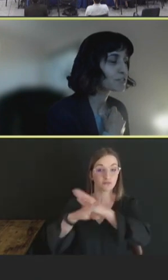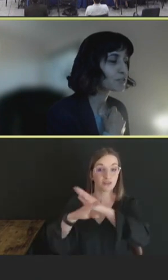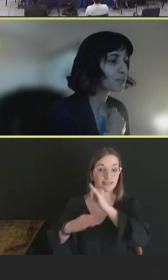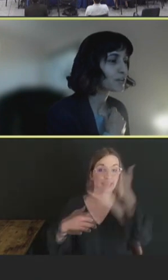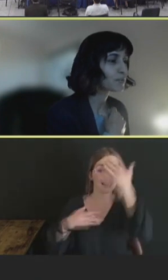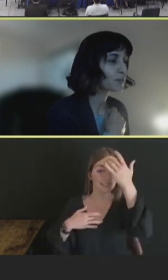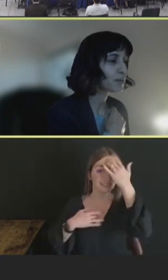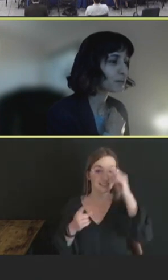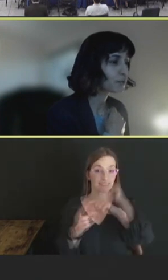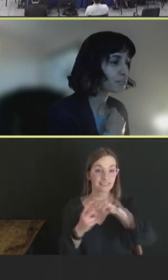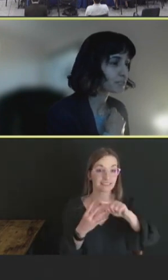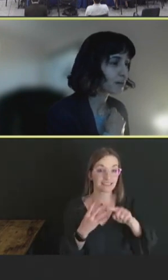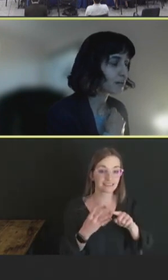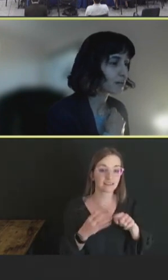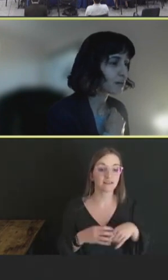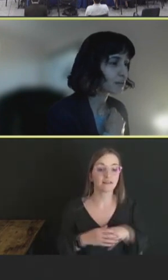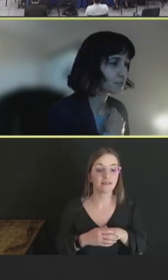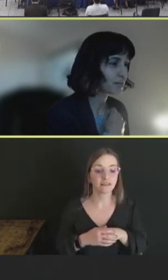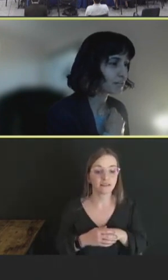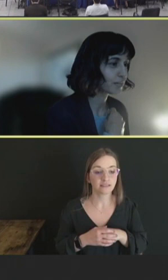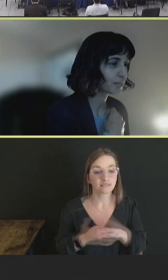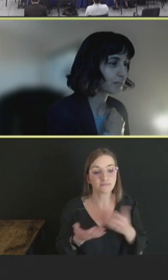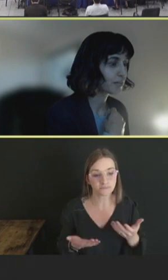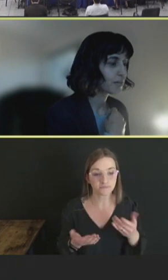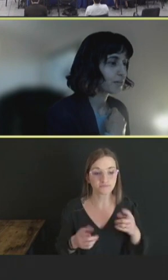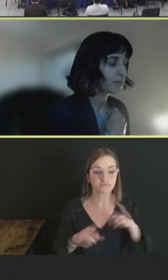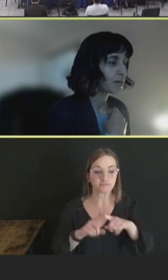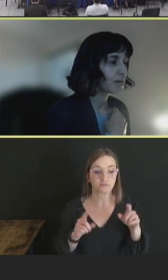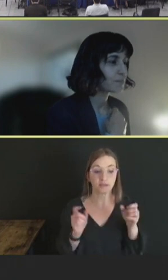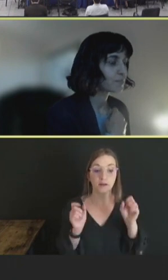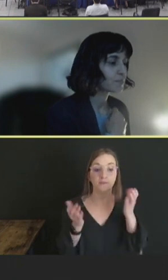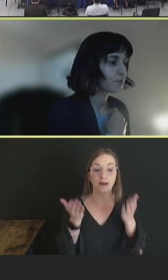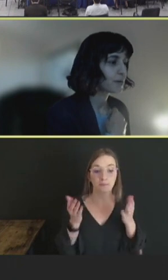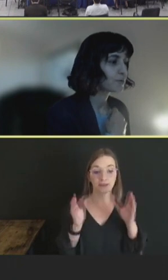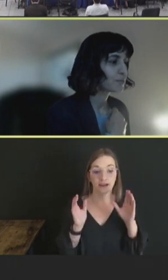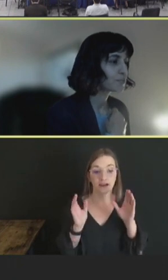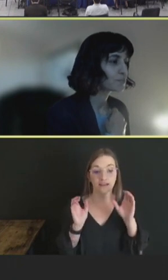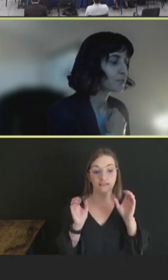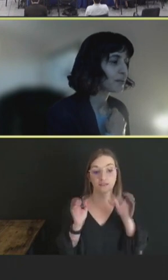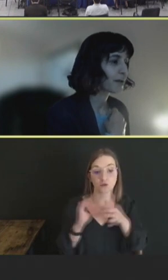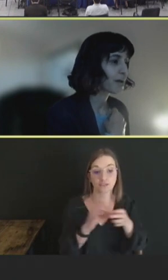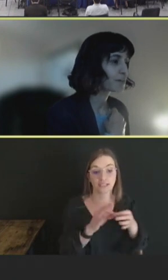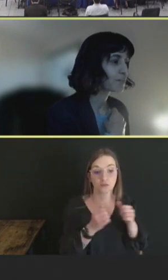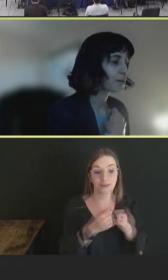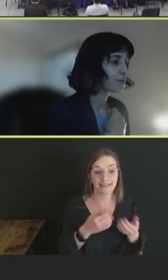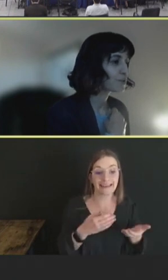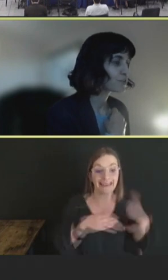be associated with an increase in all cause mortality. And below this bullet I have more